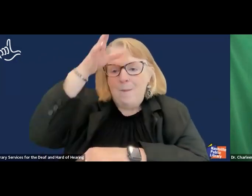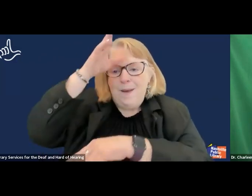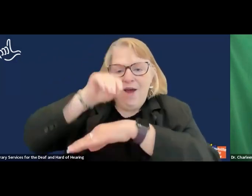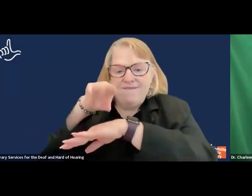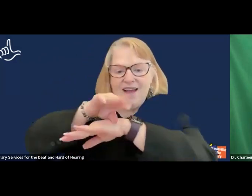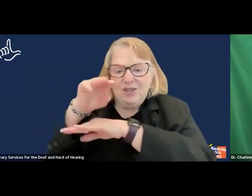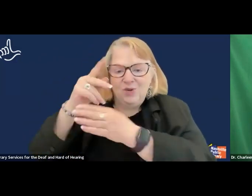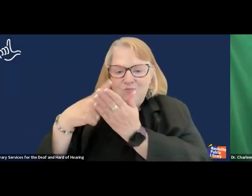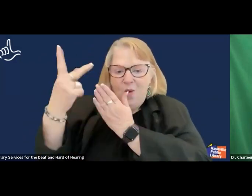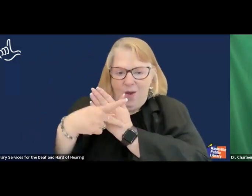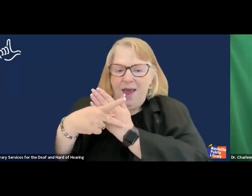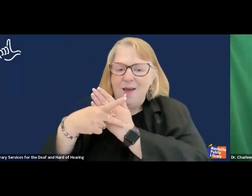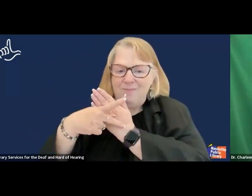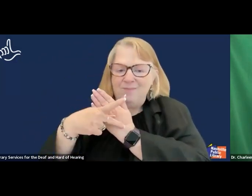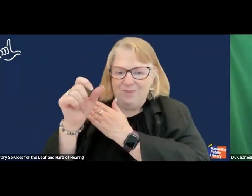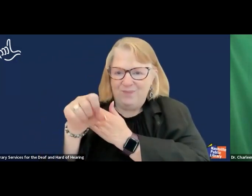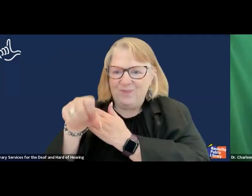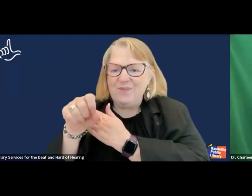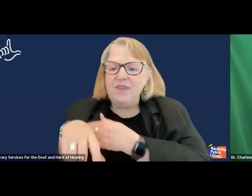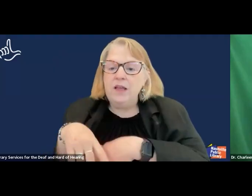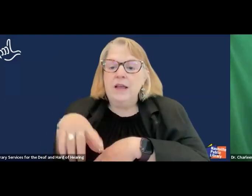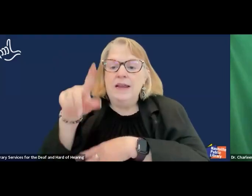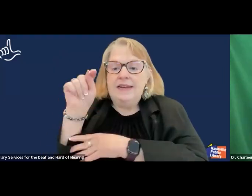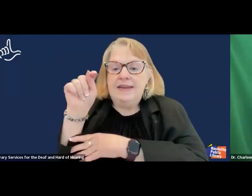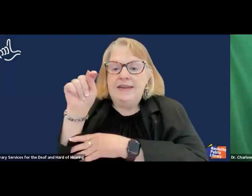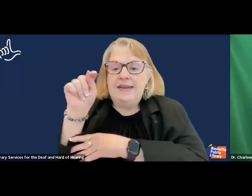offering Deaf mentor/ parent advisor programs.